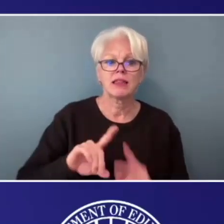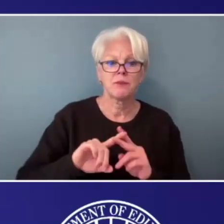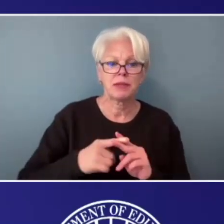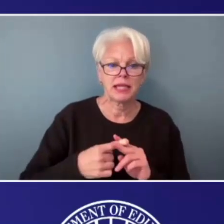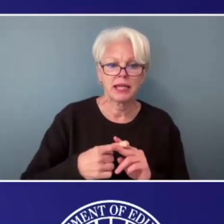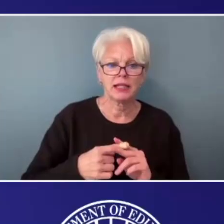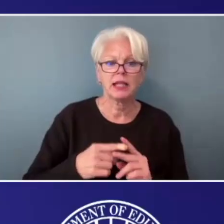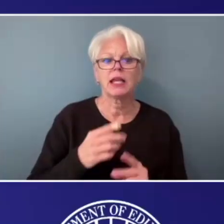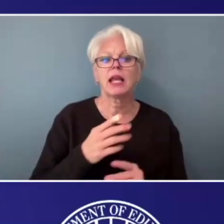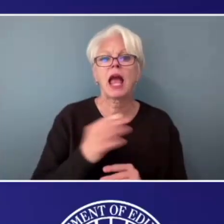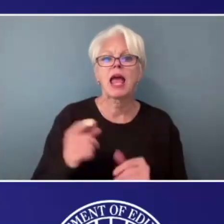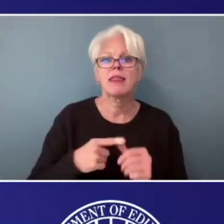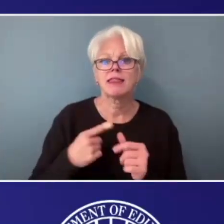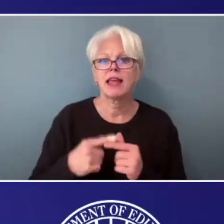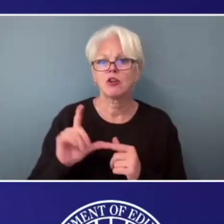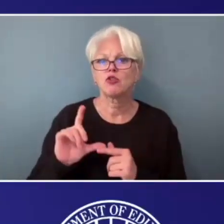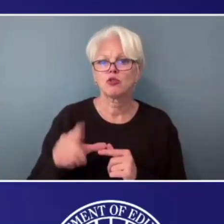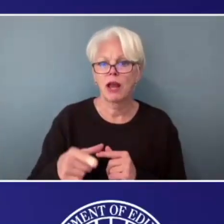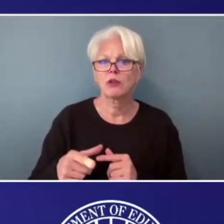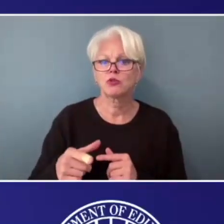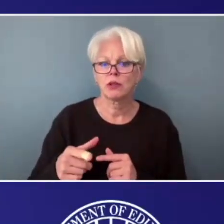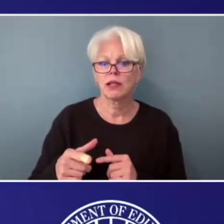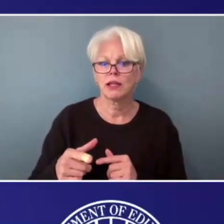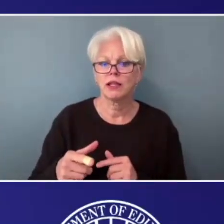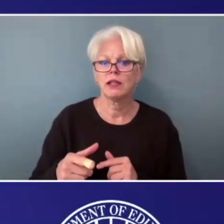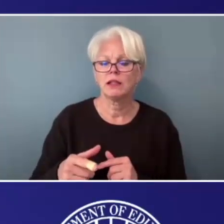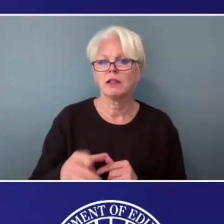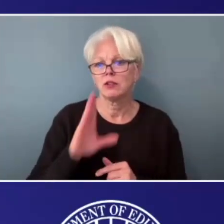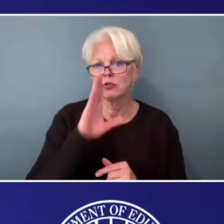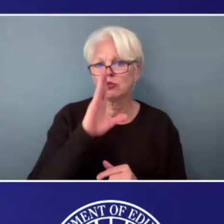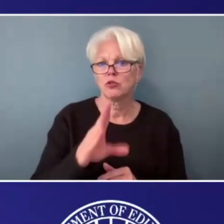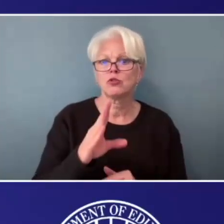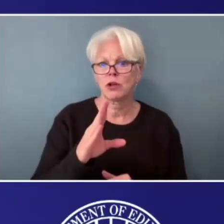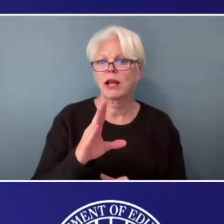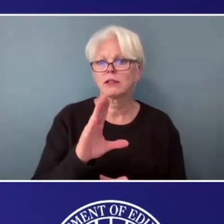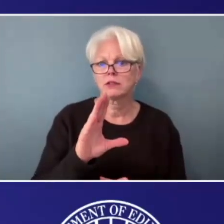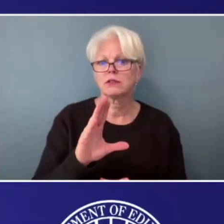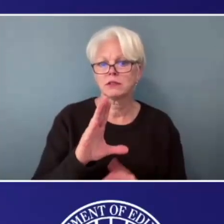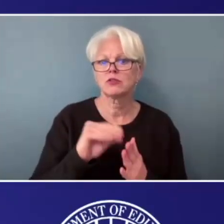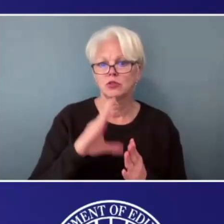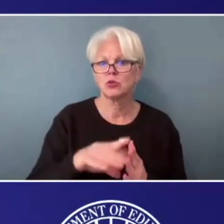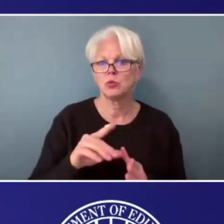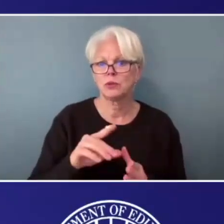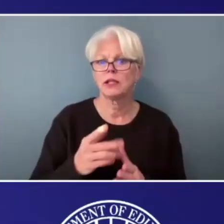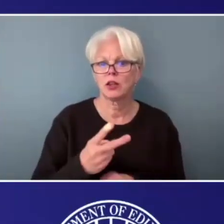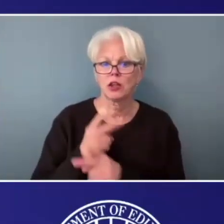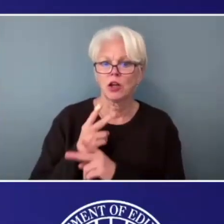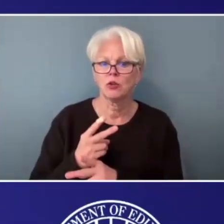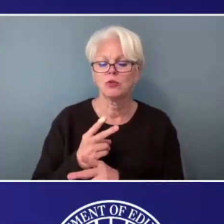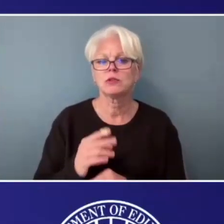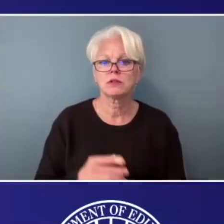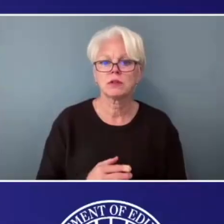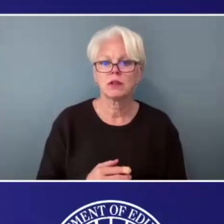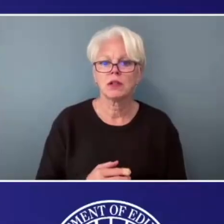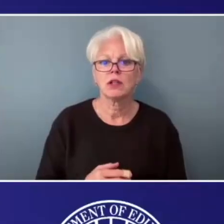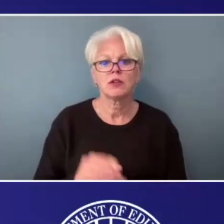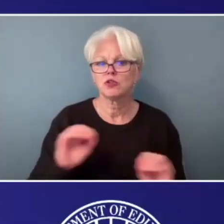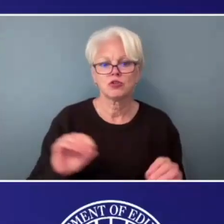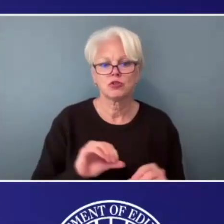gradually direct student loans. So that's the, that's the one. So there's no reauthorization of,